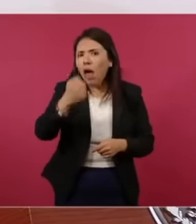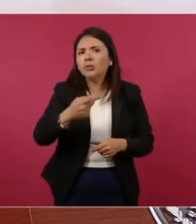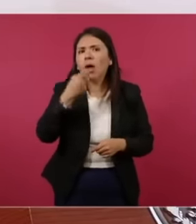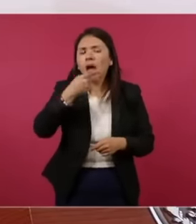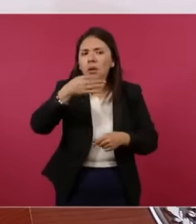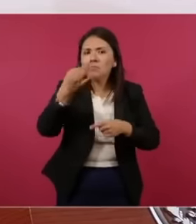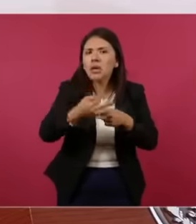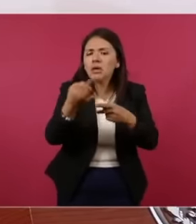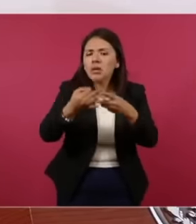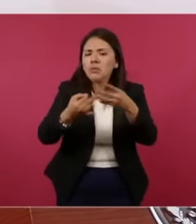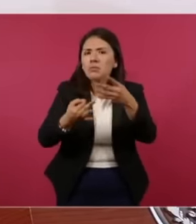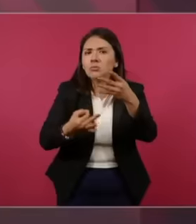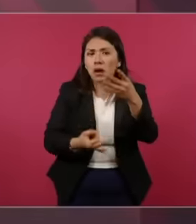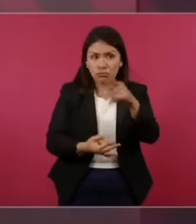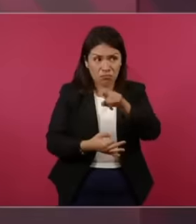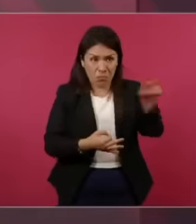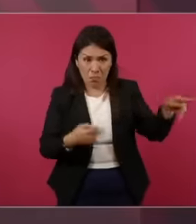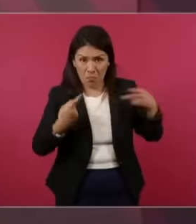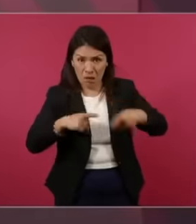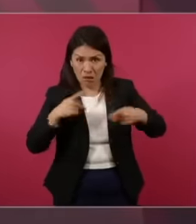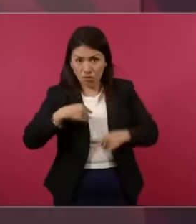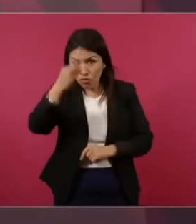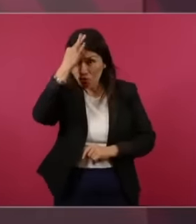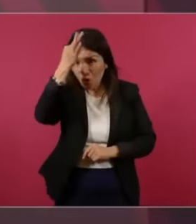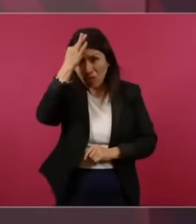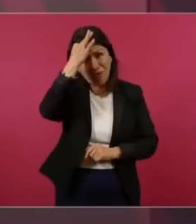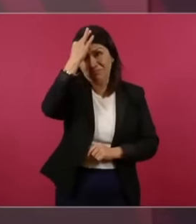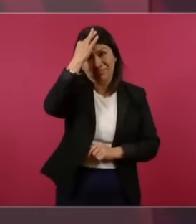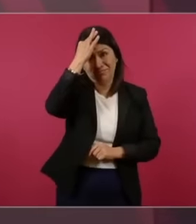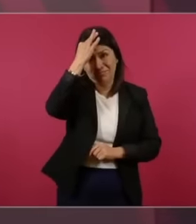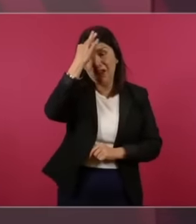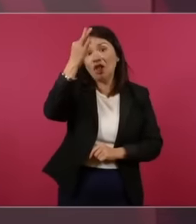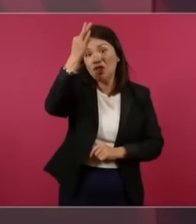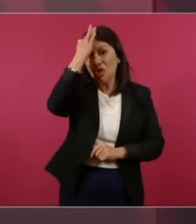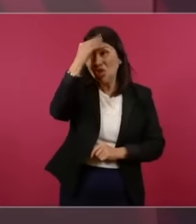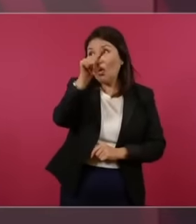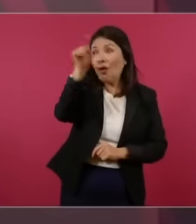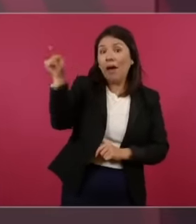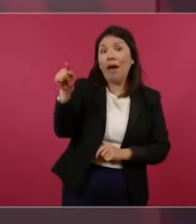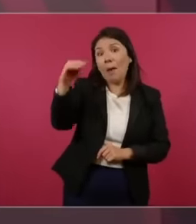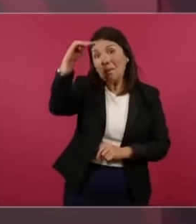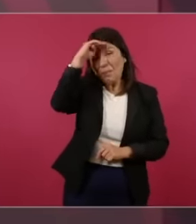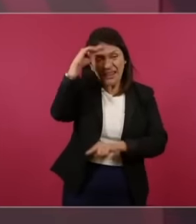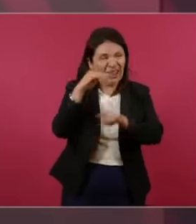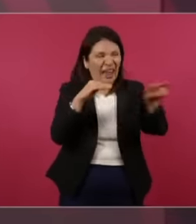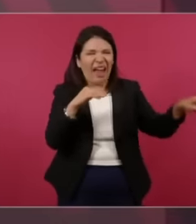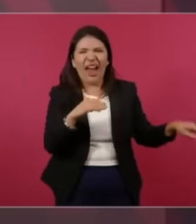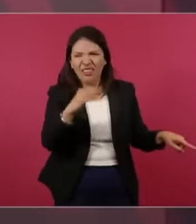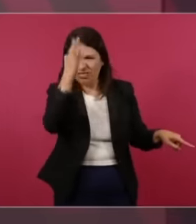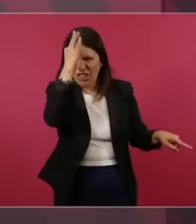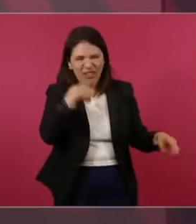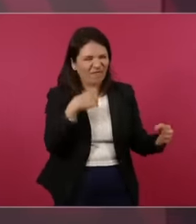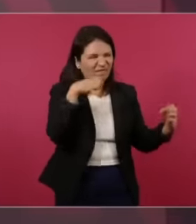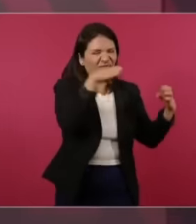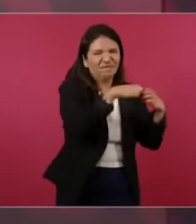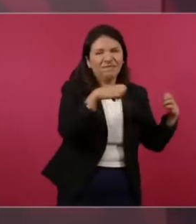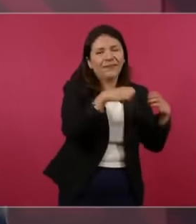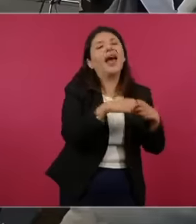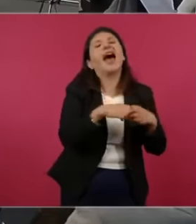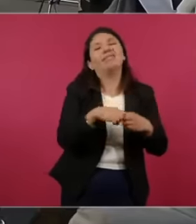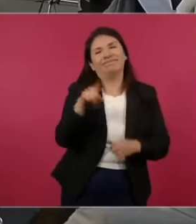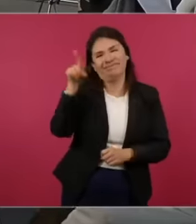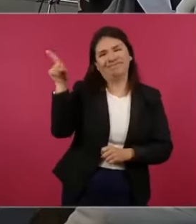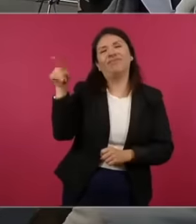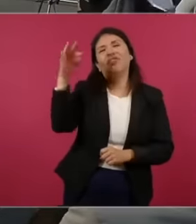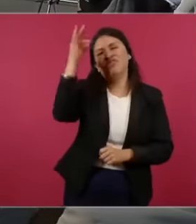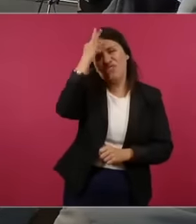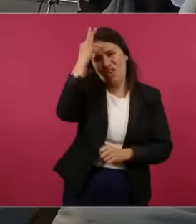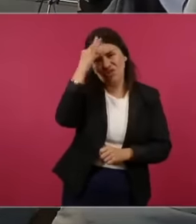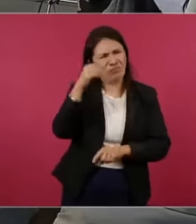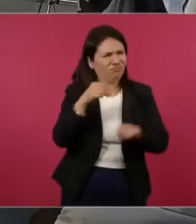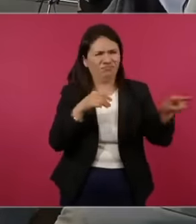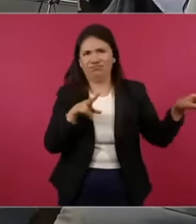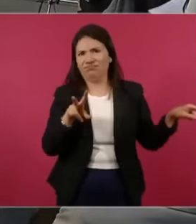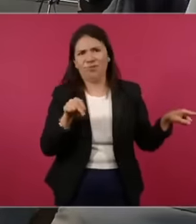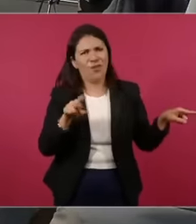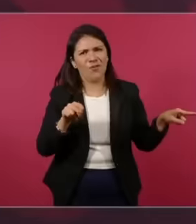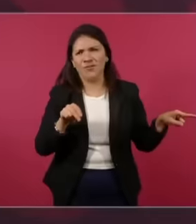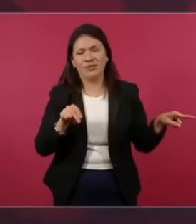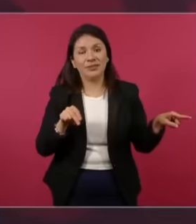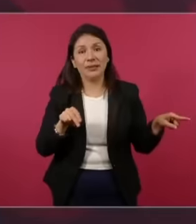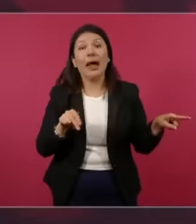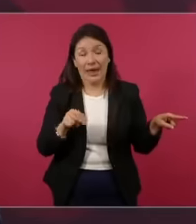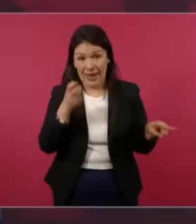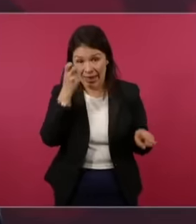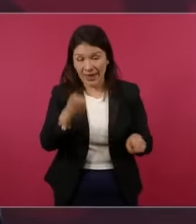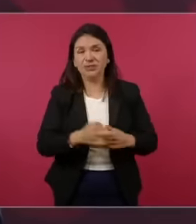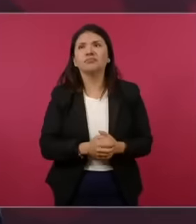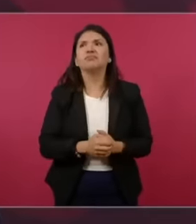the people are not stupid, stupid is the one who They think that the people are stupid, that's why even with all the media campaign,